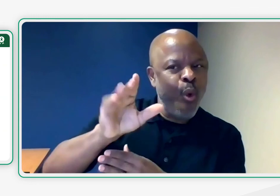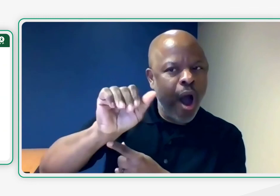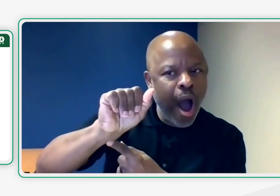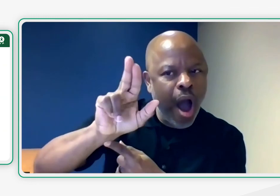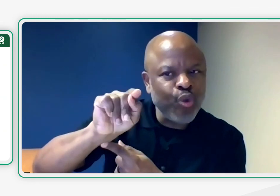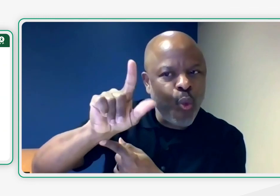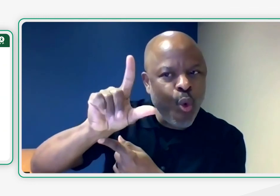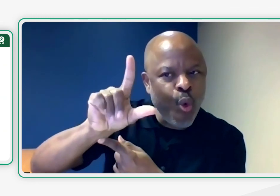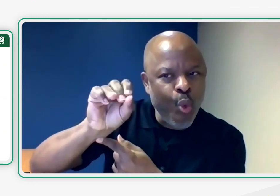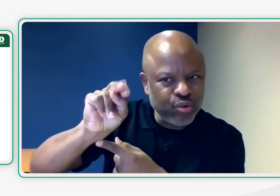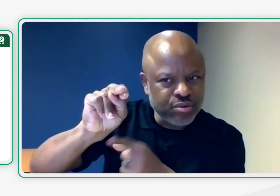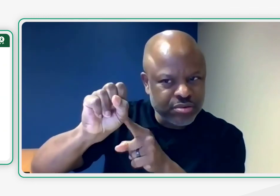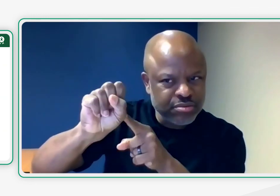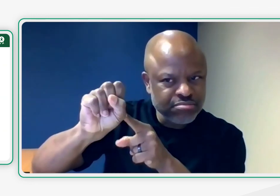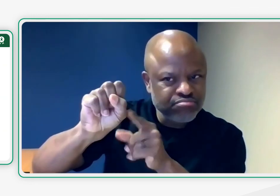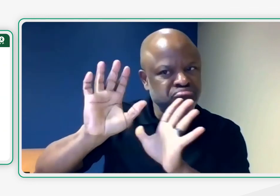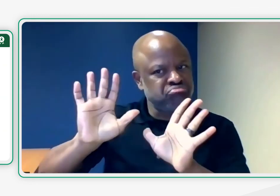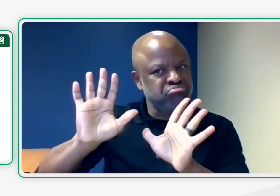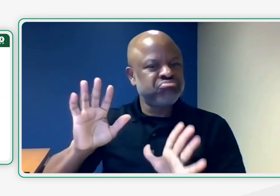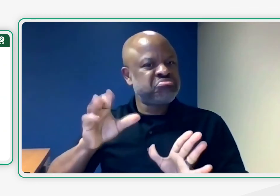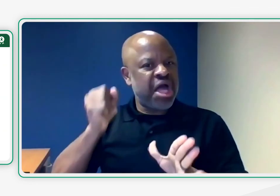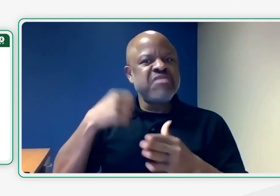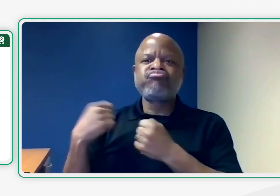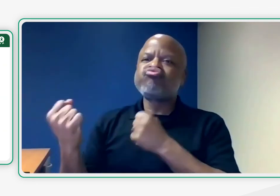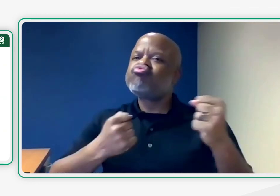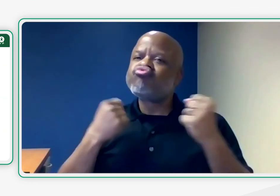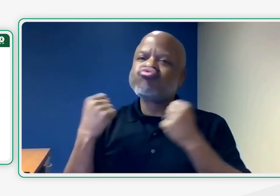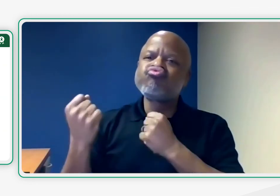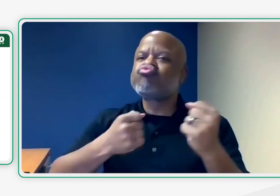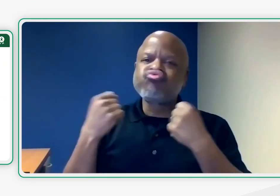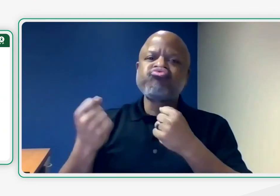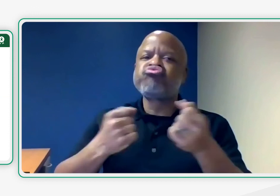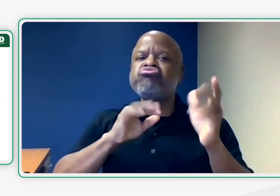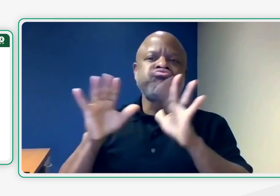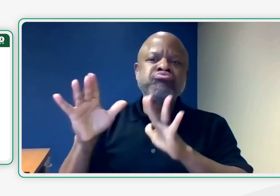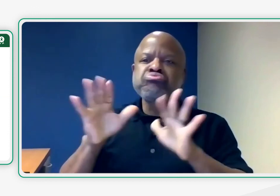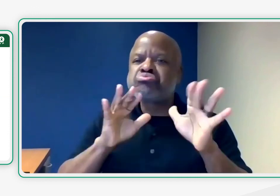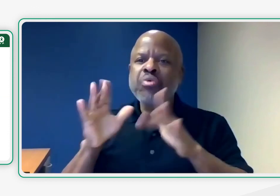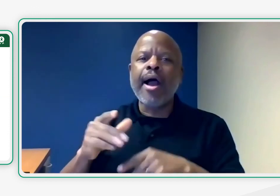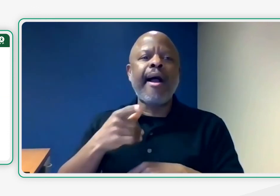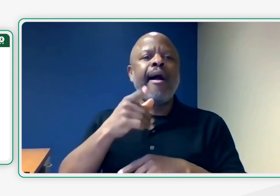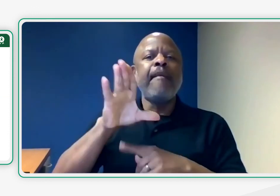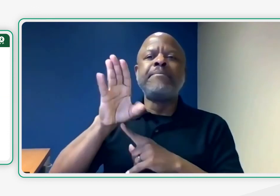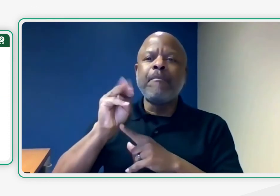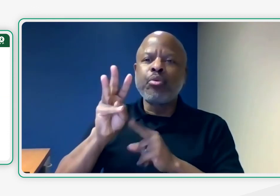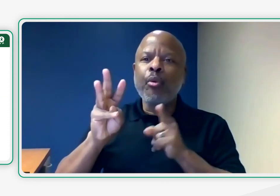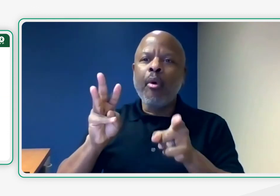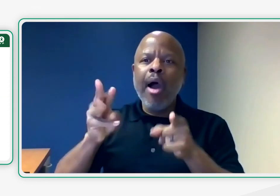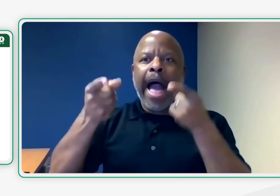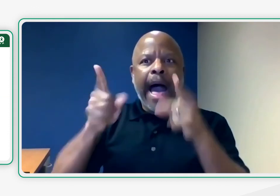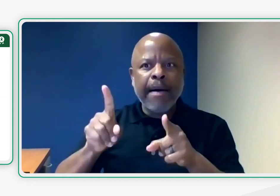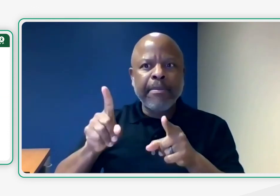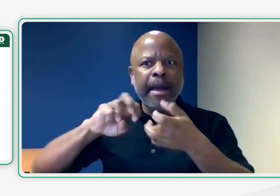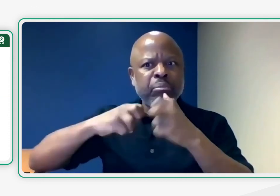agreed, “Yeah, we like it.” And we did buy it through Autotrader. So we were driving around,